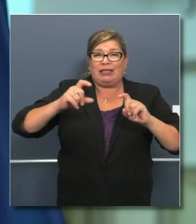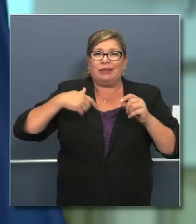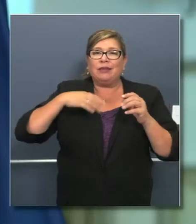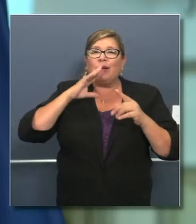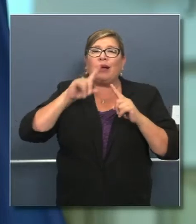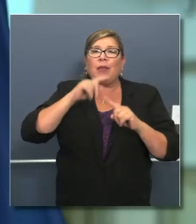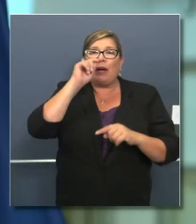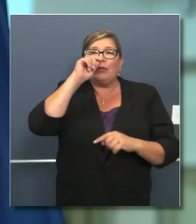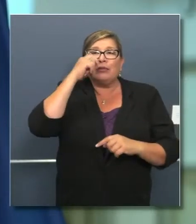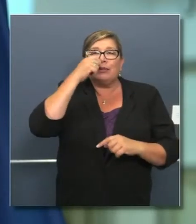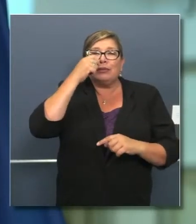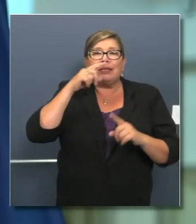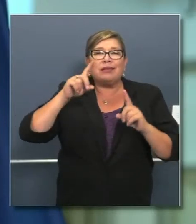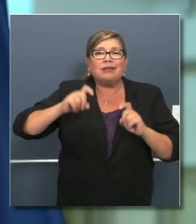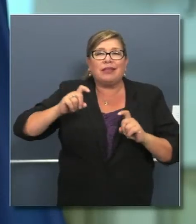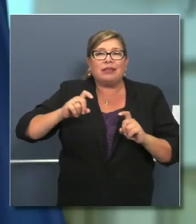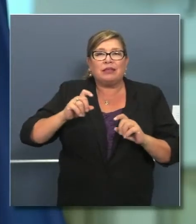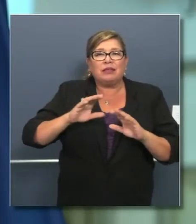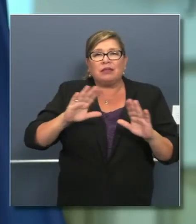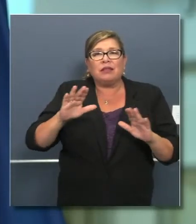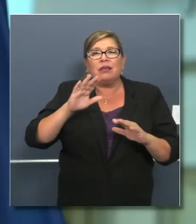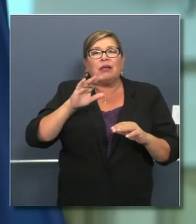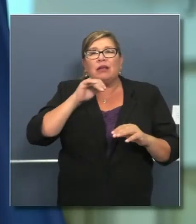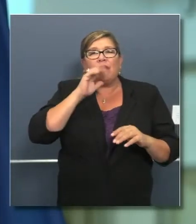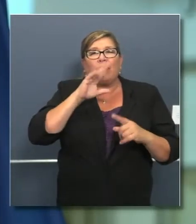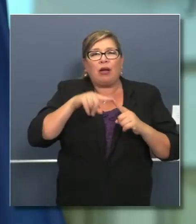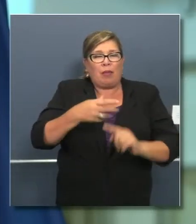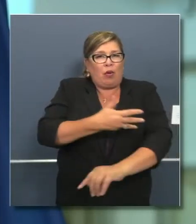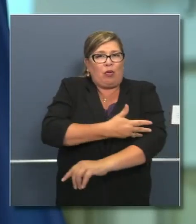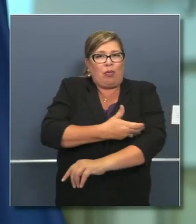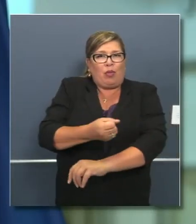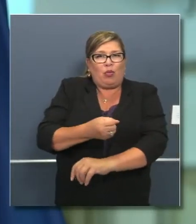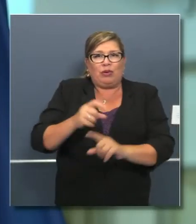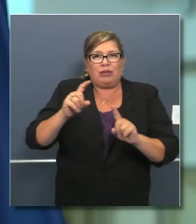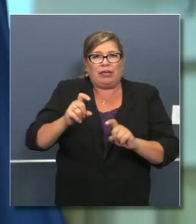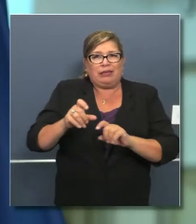a lot of attention but don't have the kind of specificity of results that give us confidence